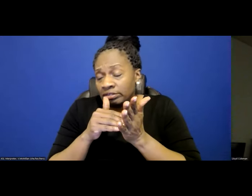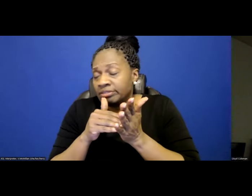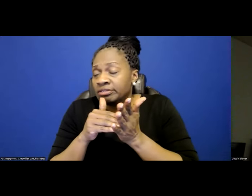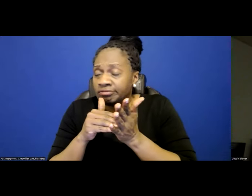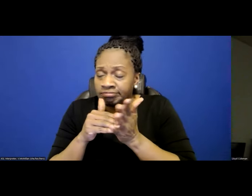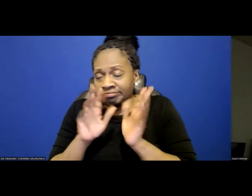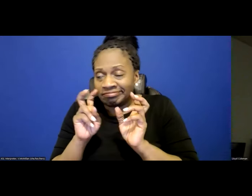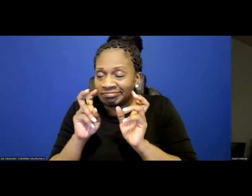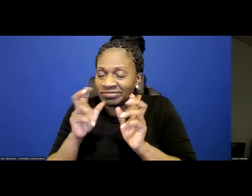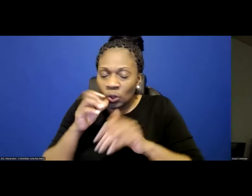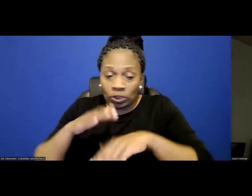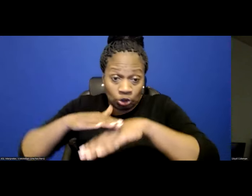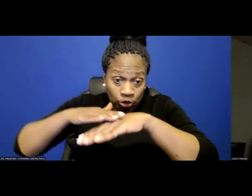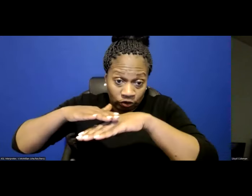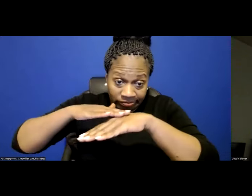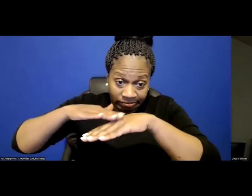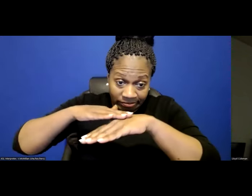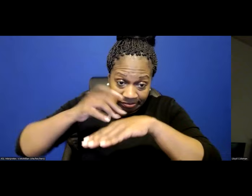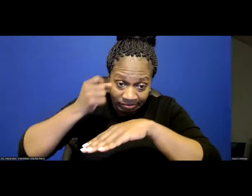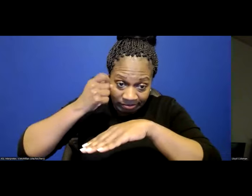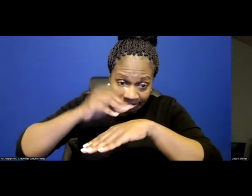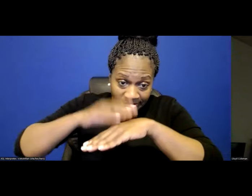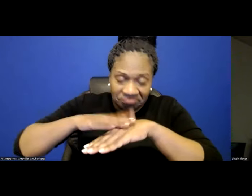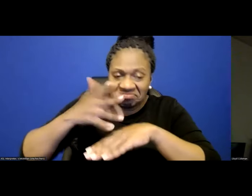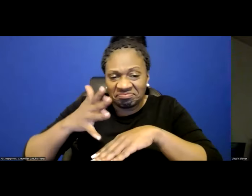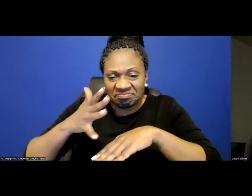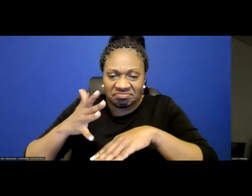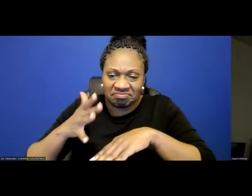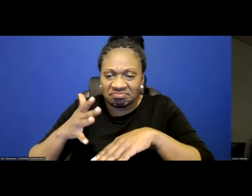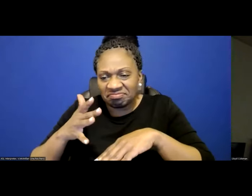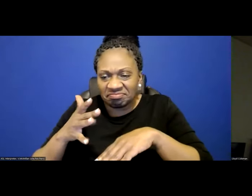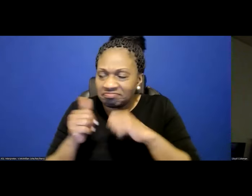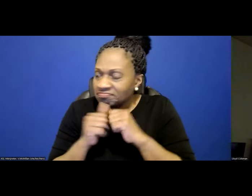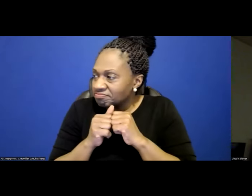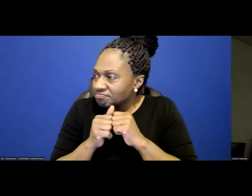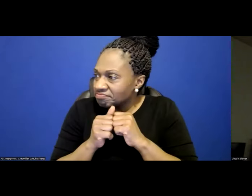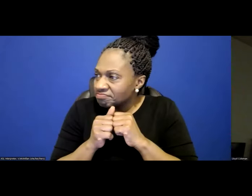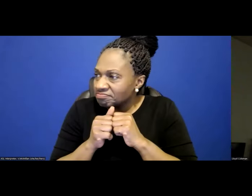at least on a surface level is kind of about assimilating